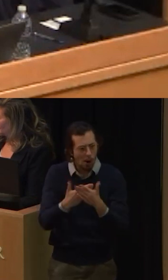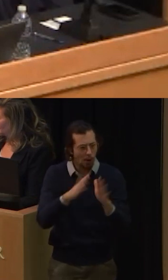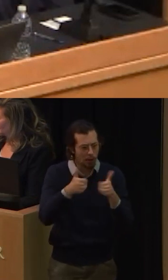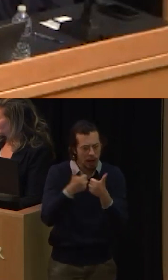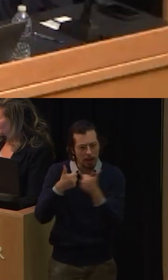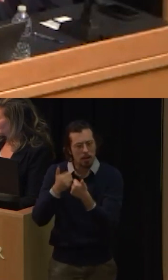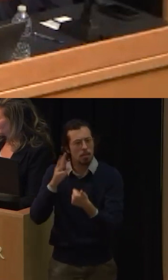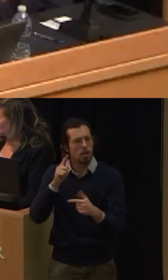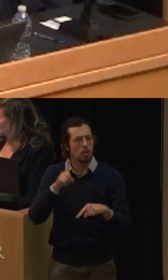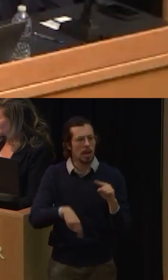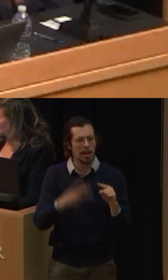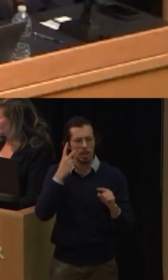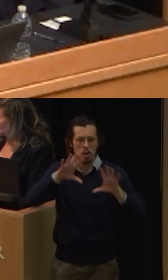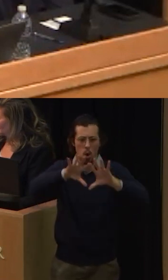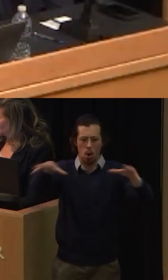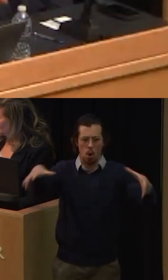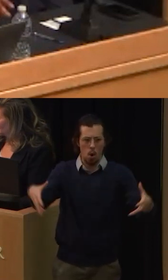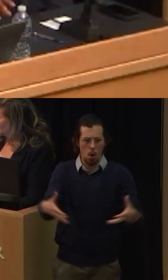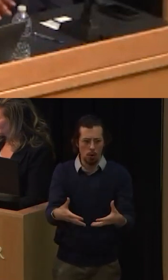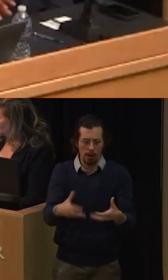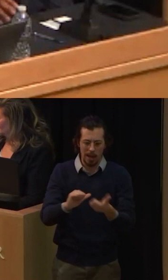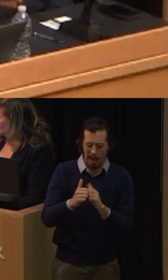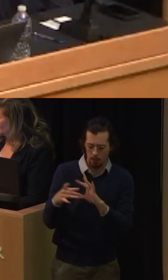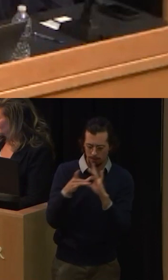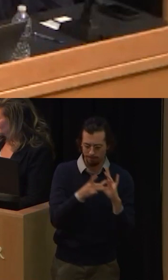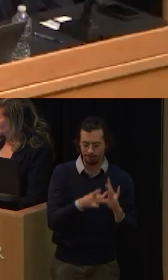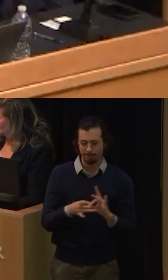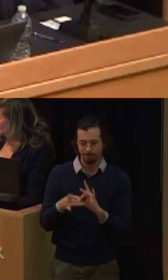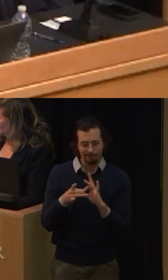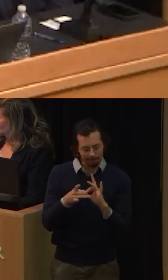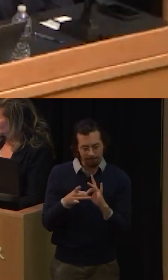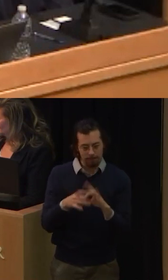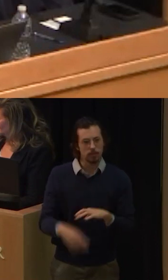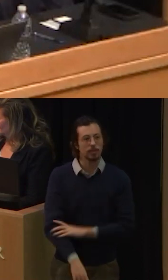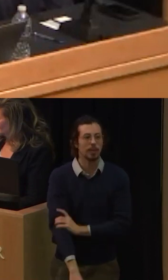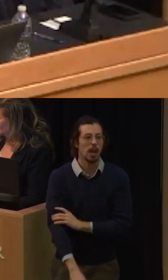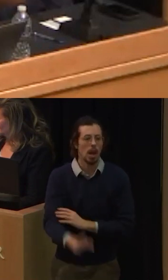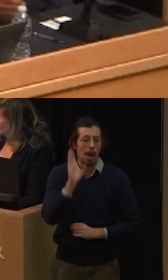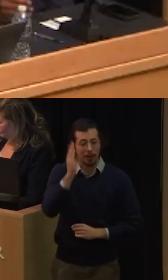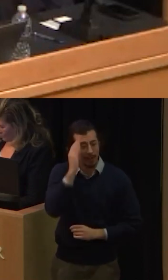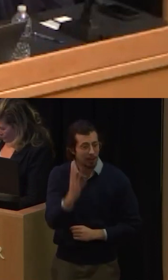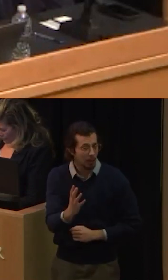and the interconnections between each of these areas. I will tell you, just as a, just so you know,